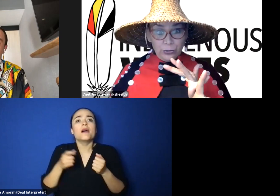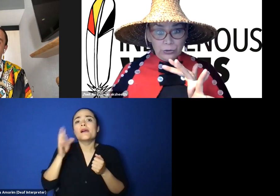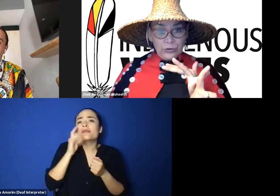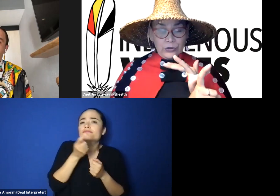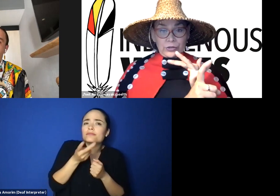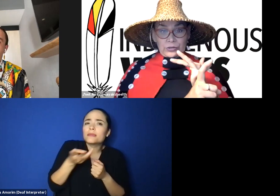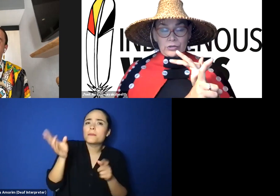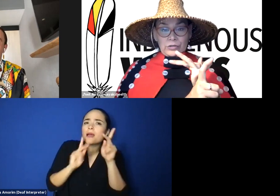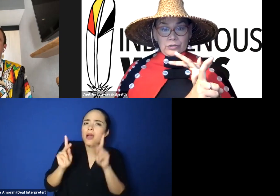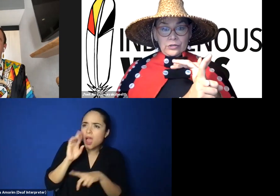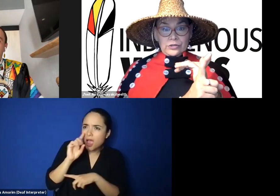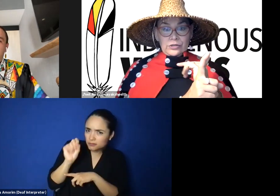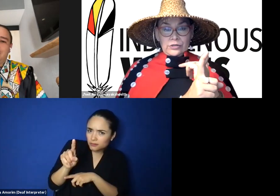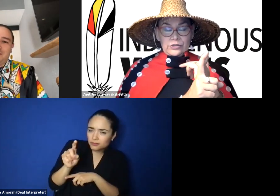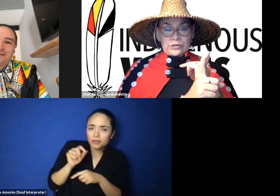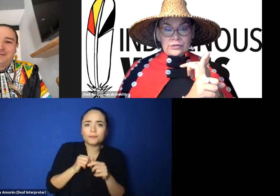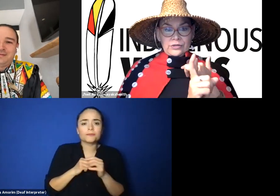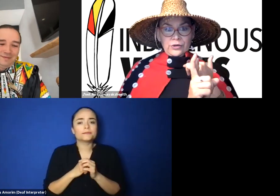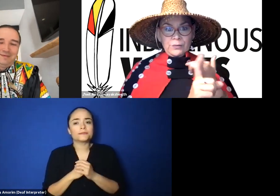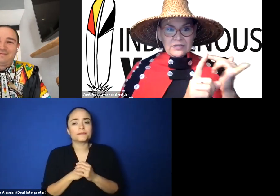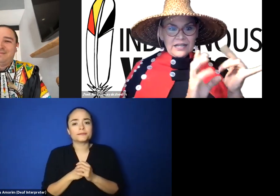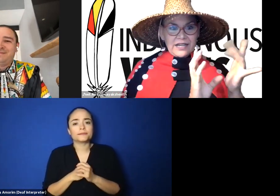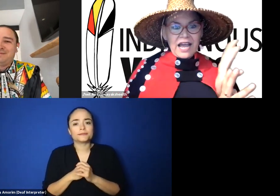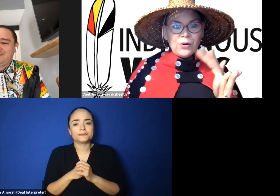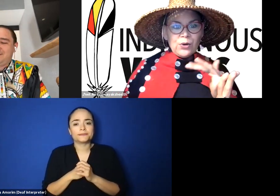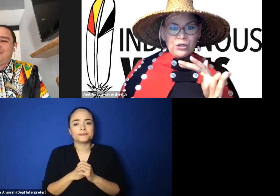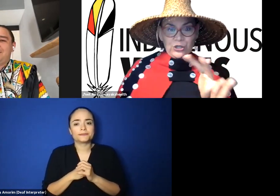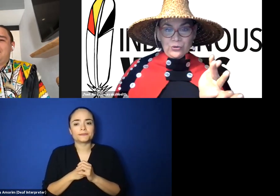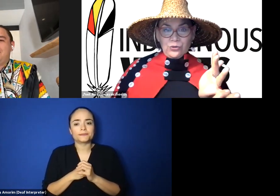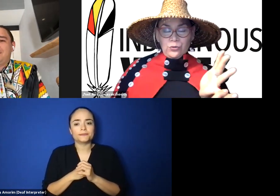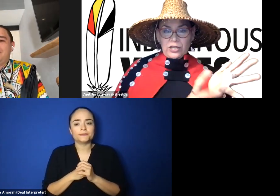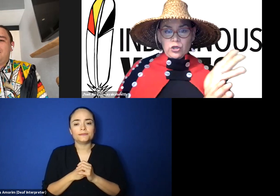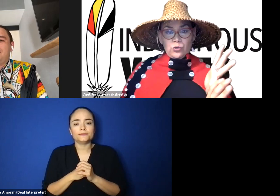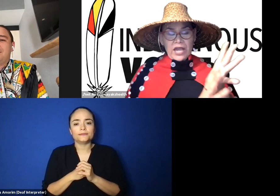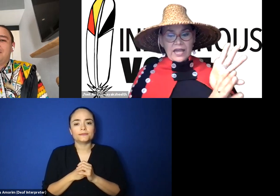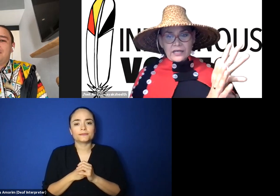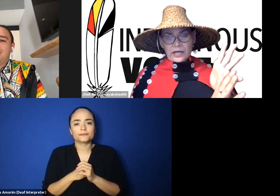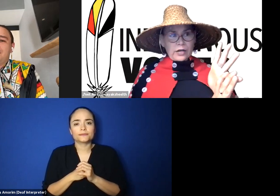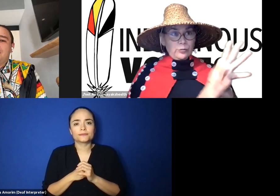when you